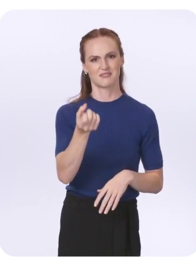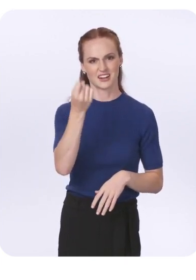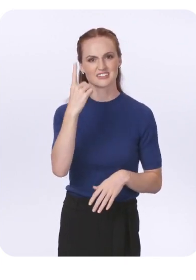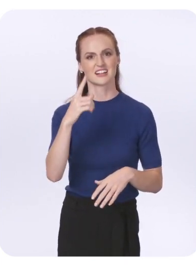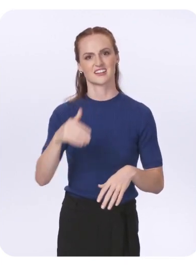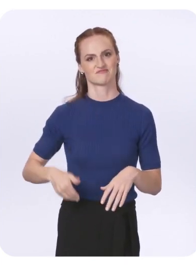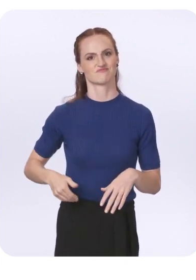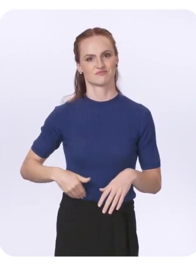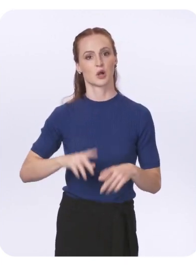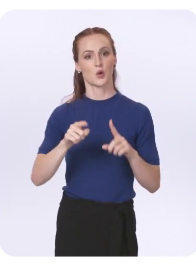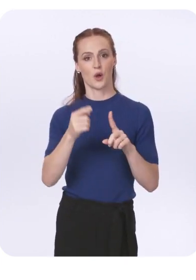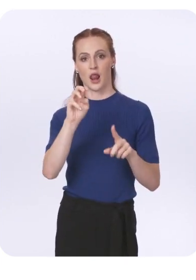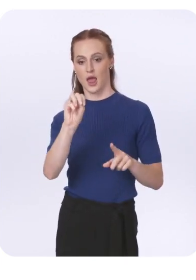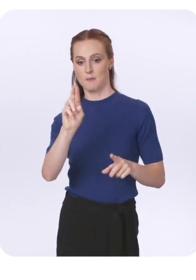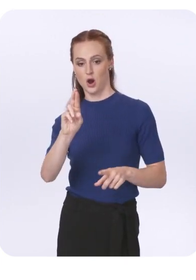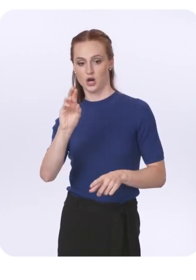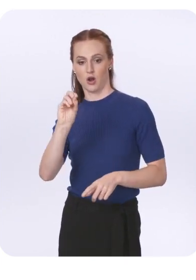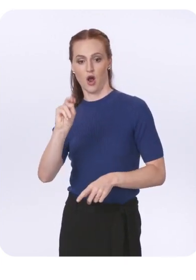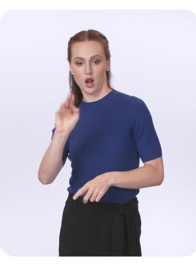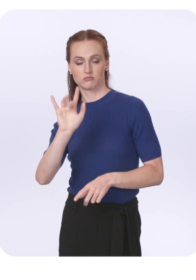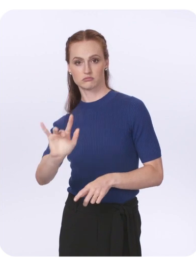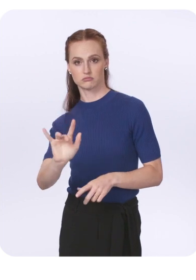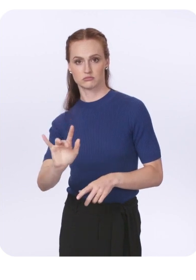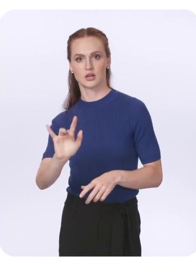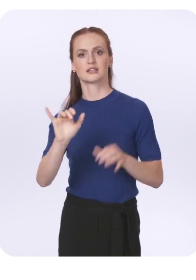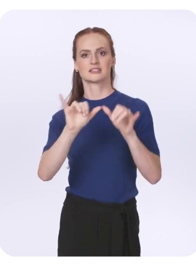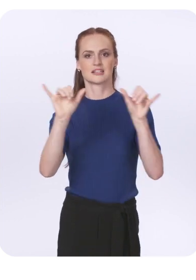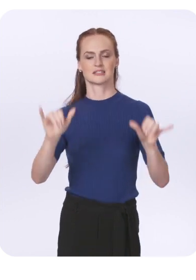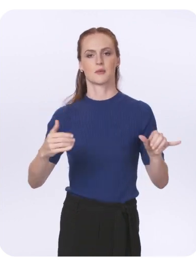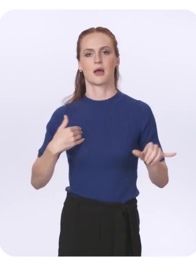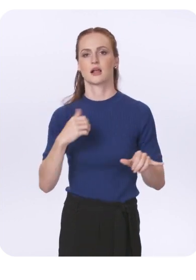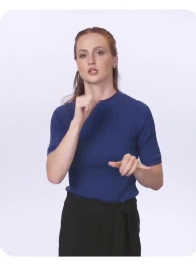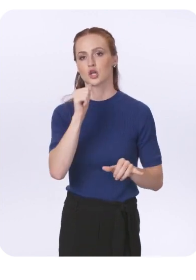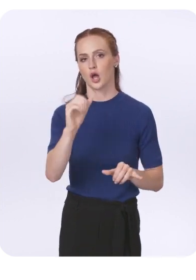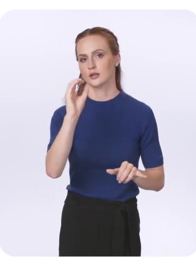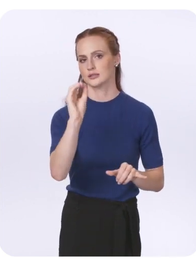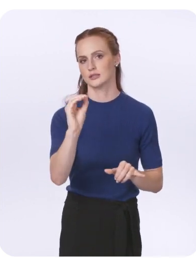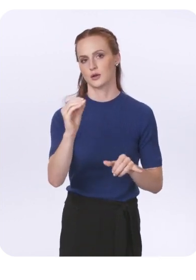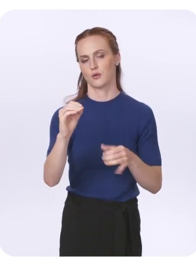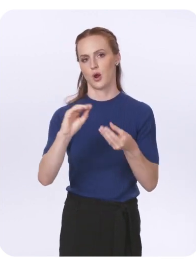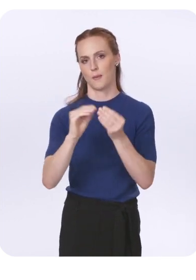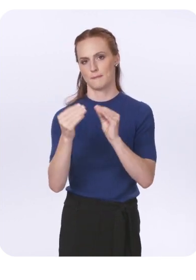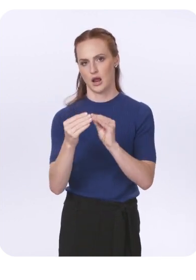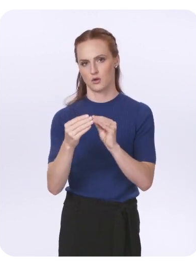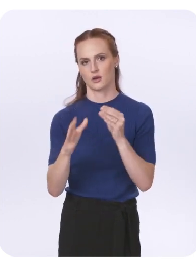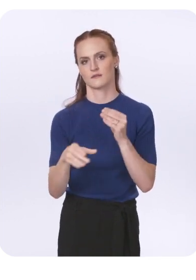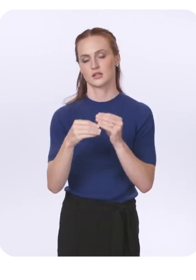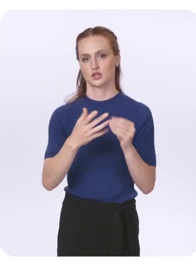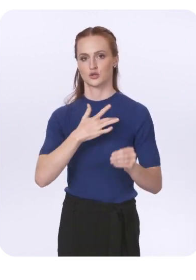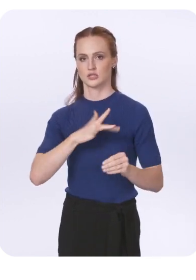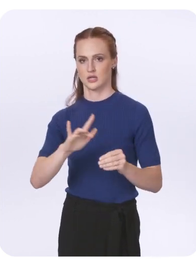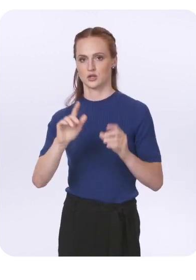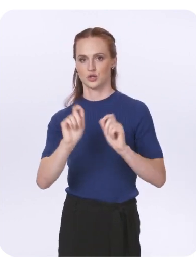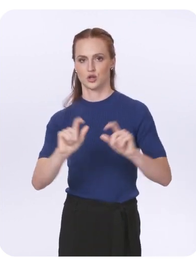And it make sense intuitively because when MR is on the system has a non-zero amount of additional sensor load